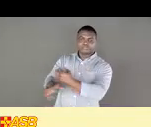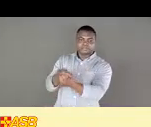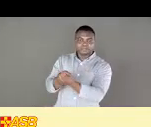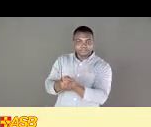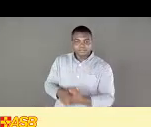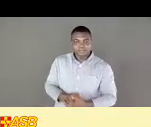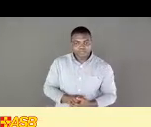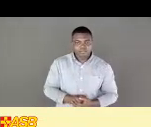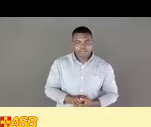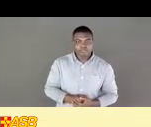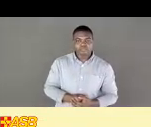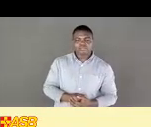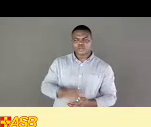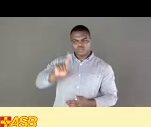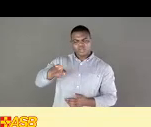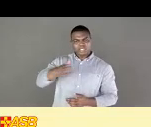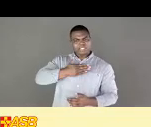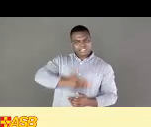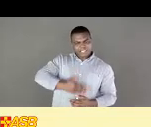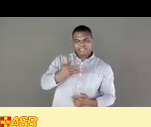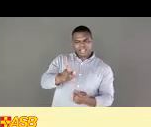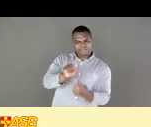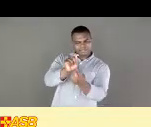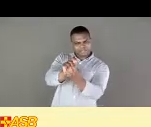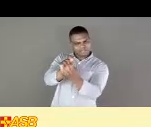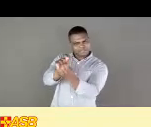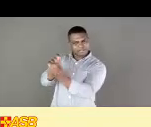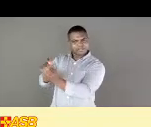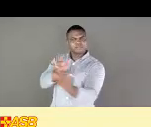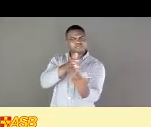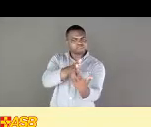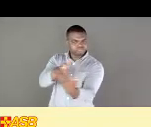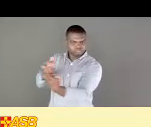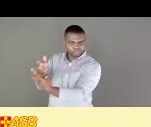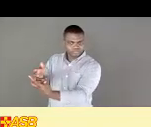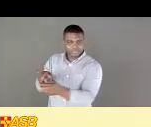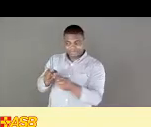Moreover, in the humanitarian programs that have been jointly designed with